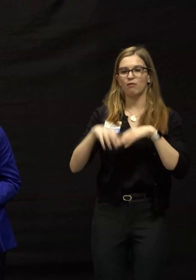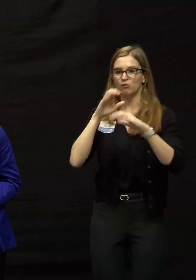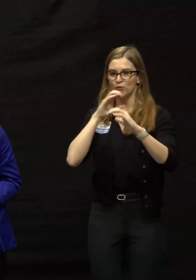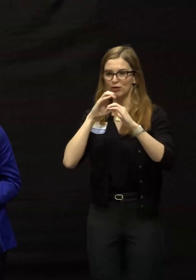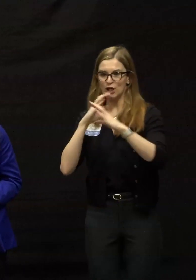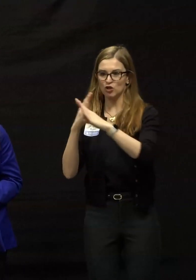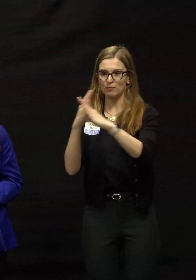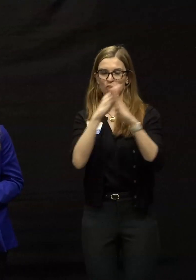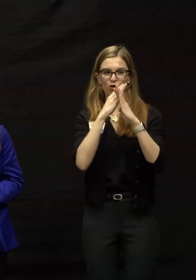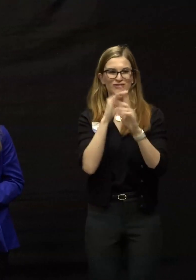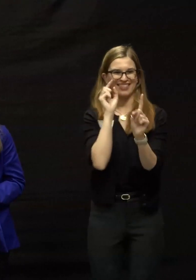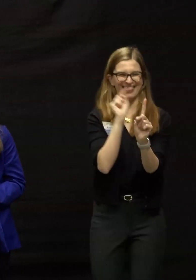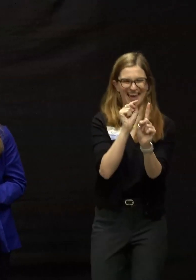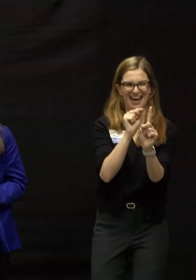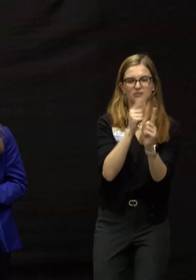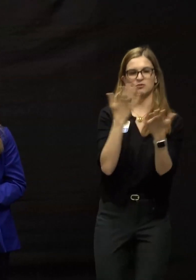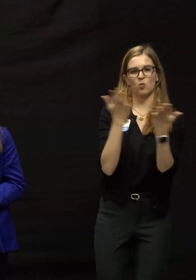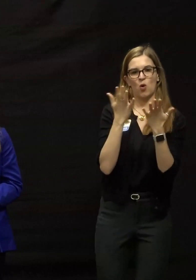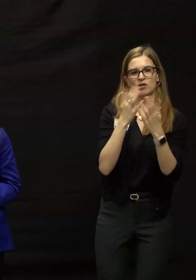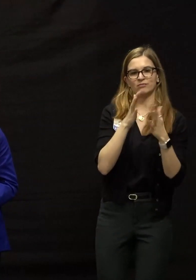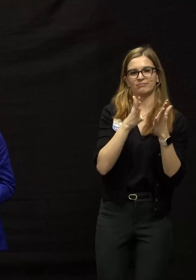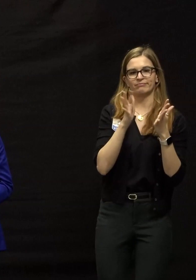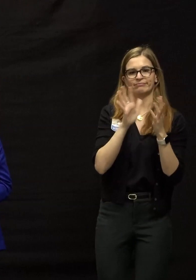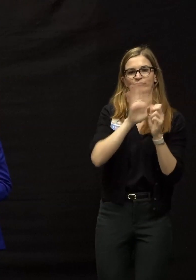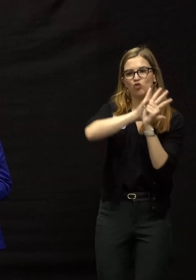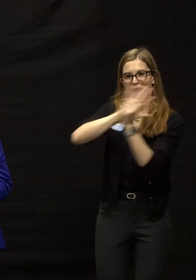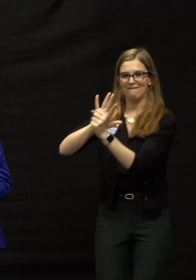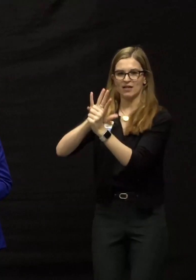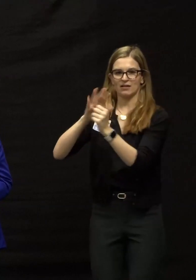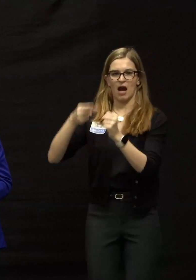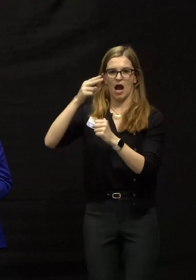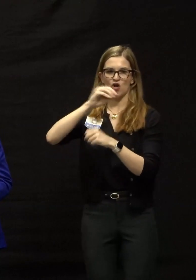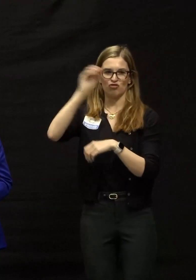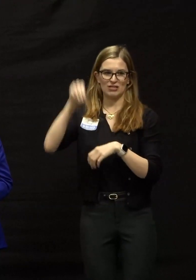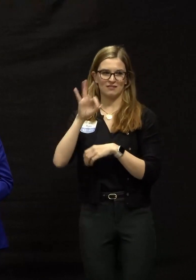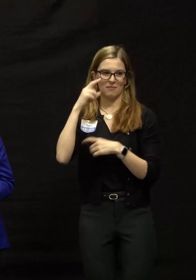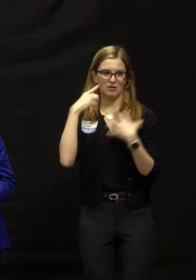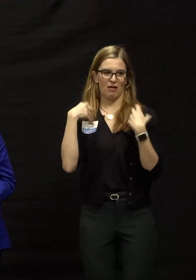not having accessibility, communication barriers. And that is more of the cause